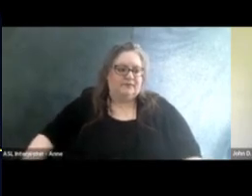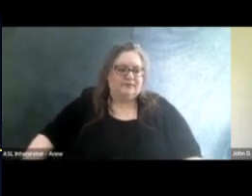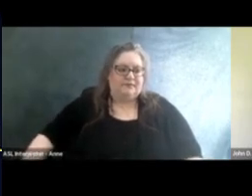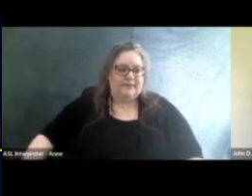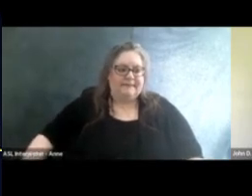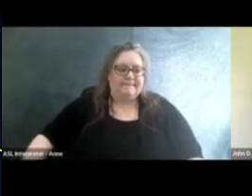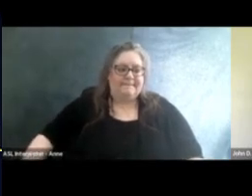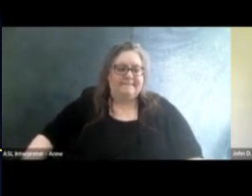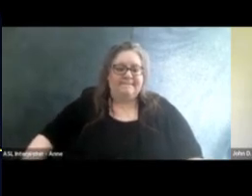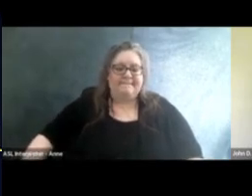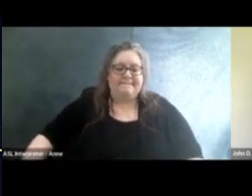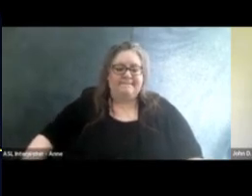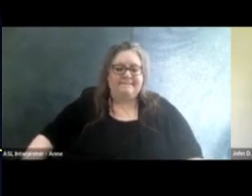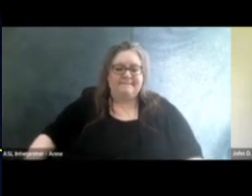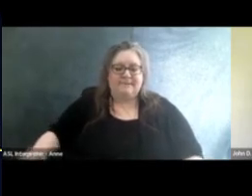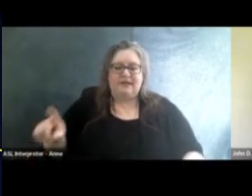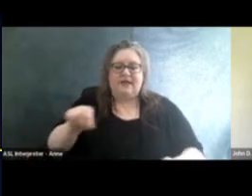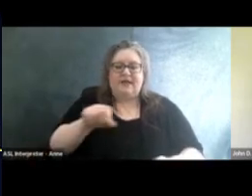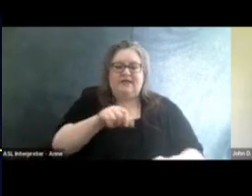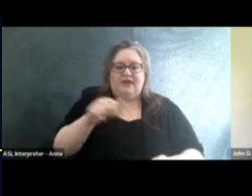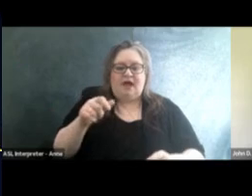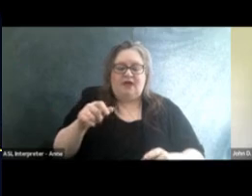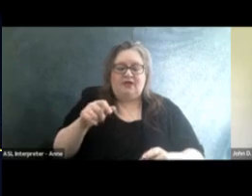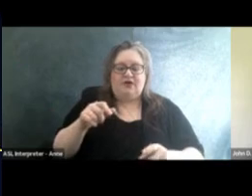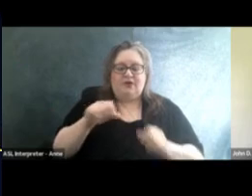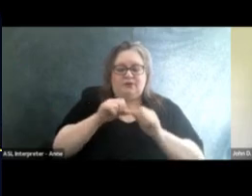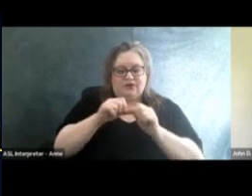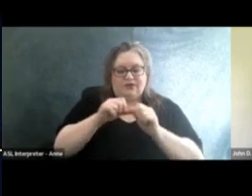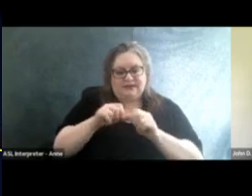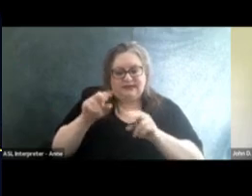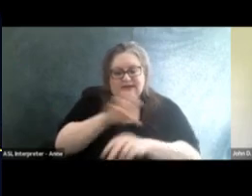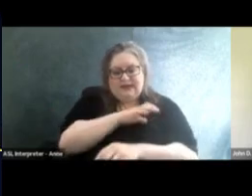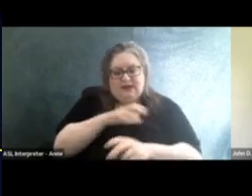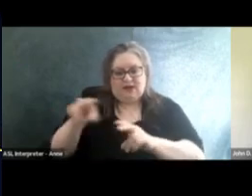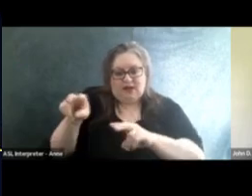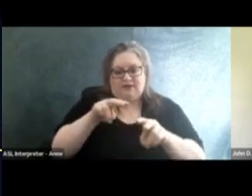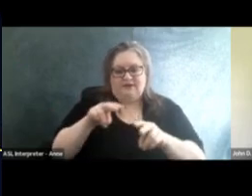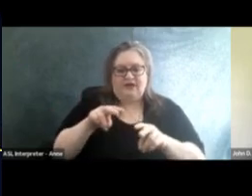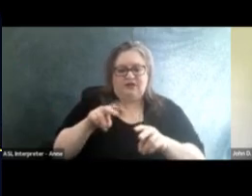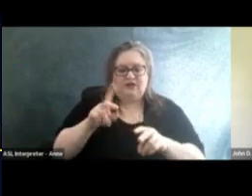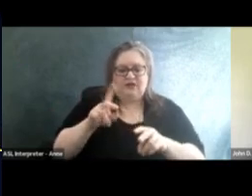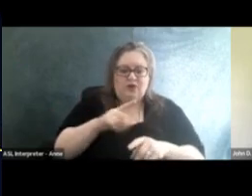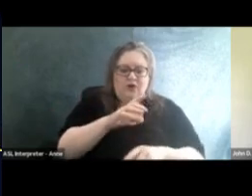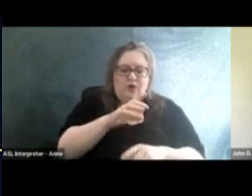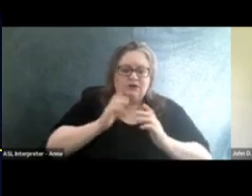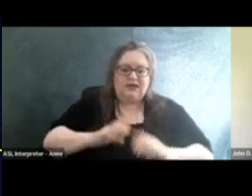other persistent clinical observation is that those clients with a brain injury are